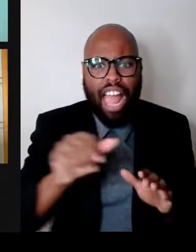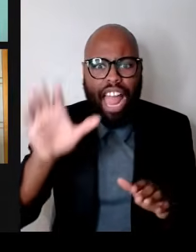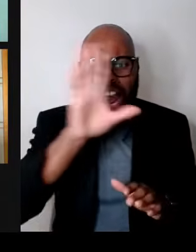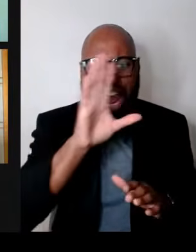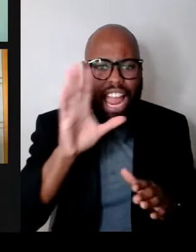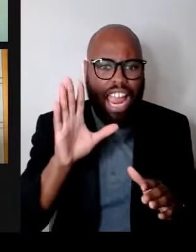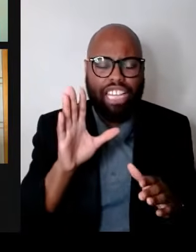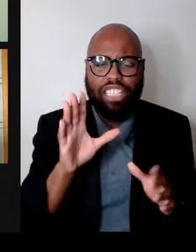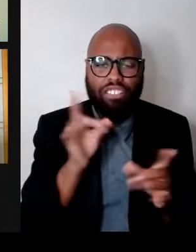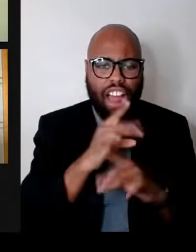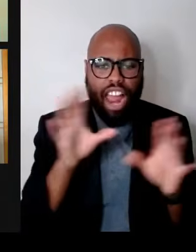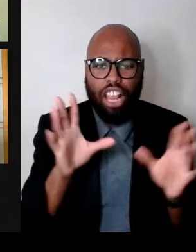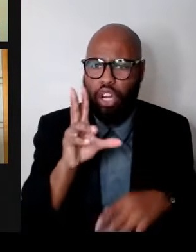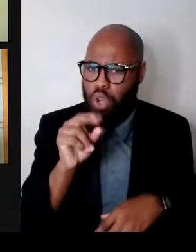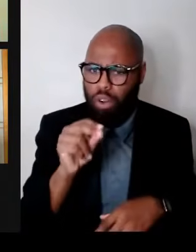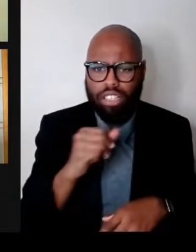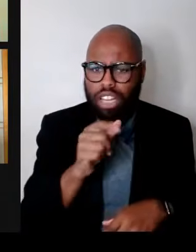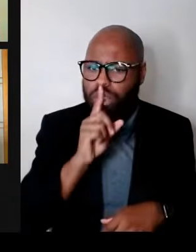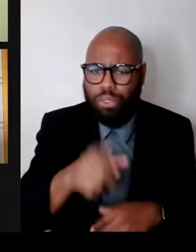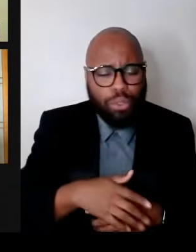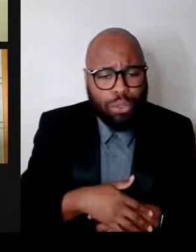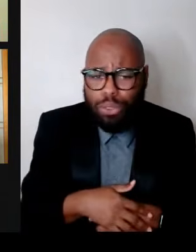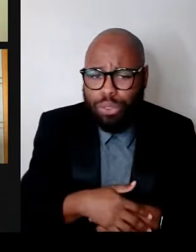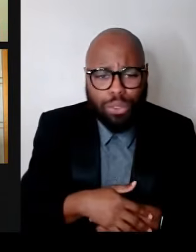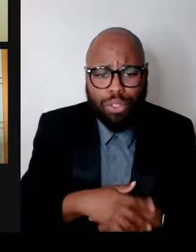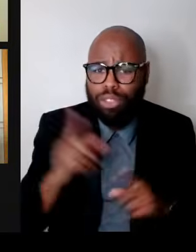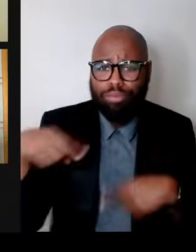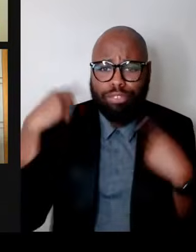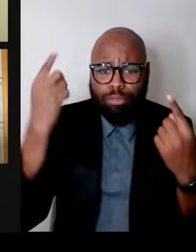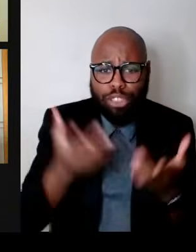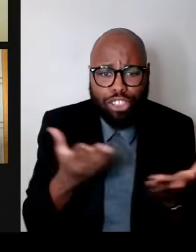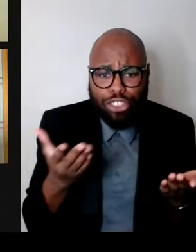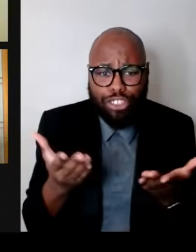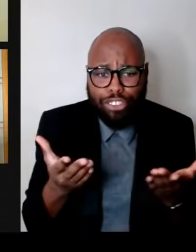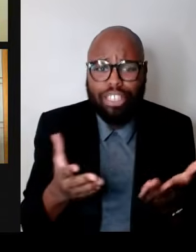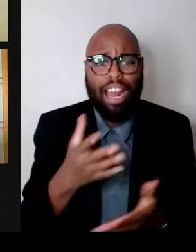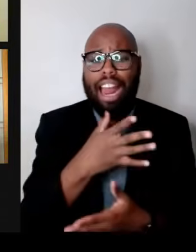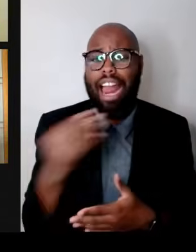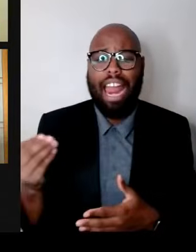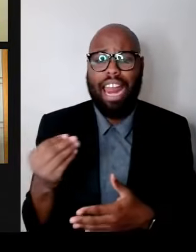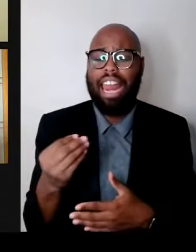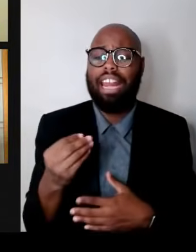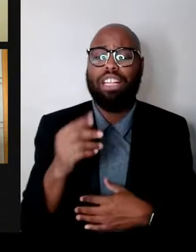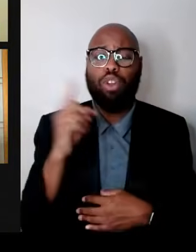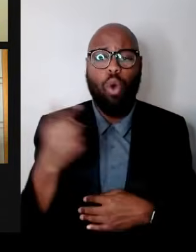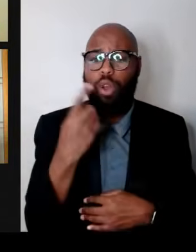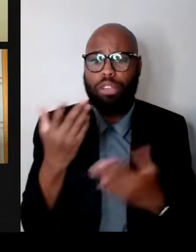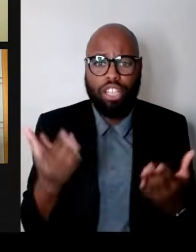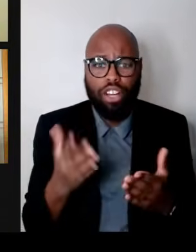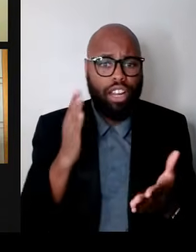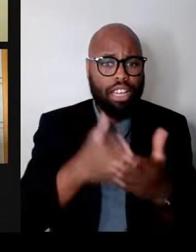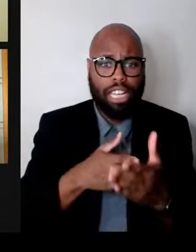No, that's not true. It's always been here, and it's always been here against Black people, and it's always been here against indigenous people,